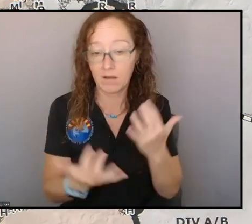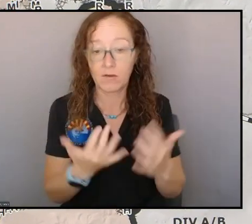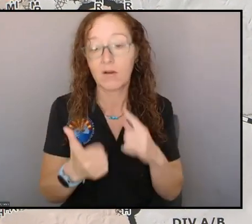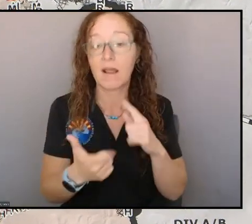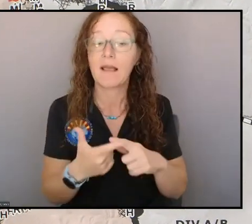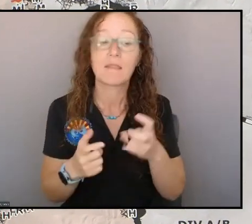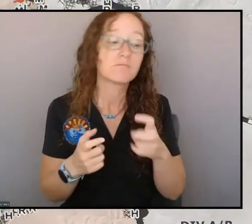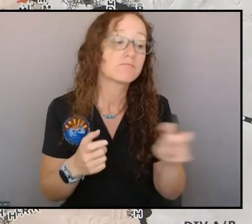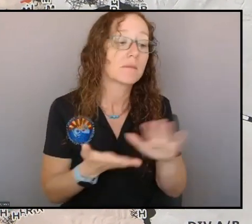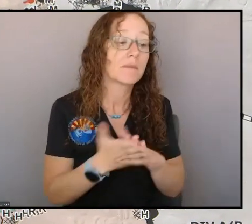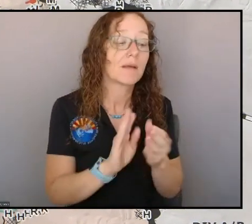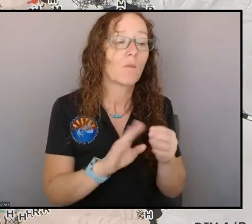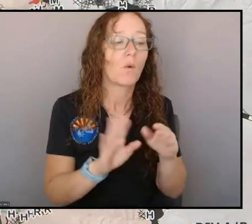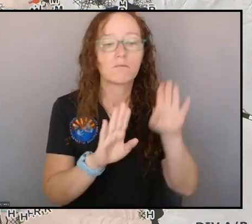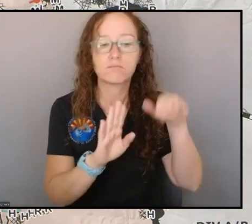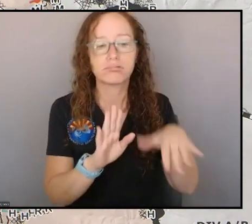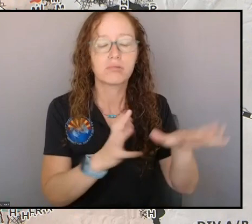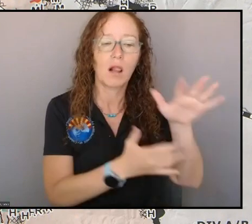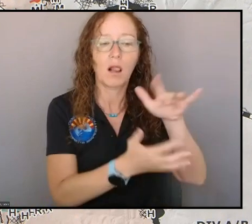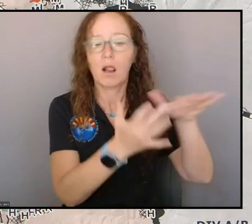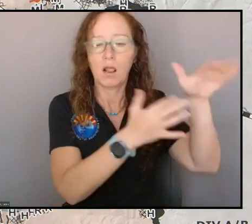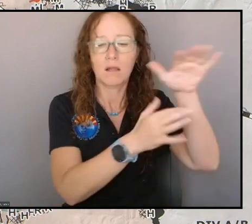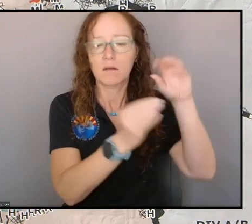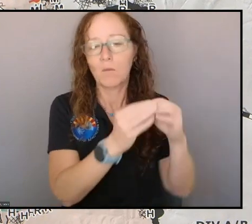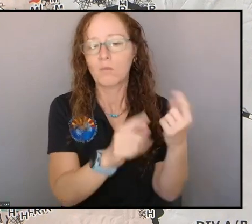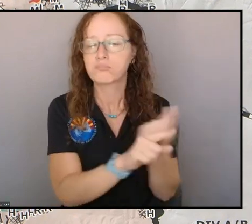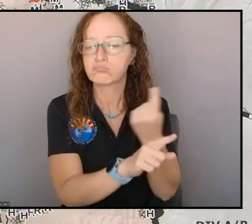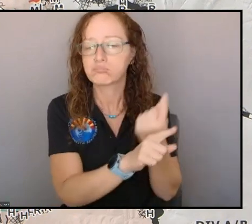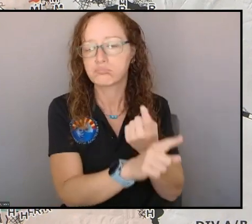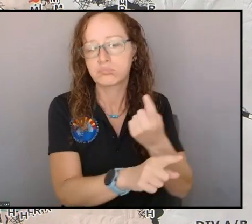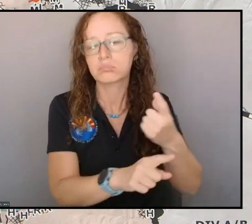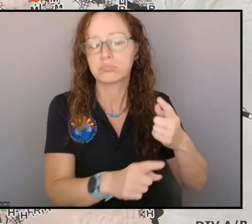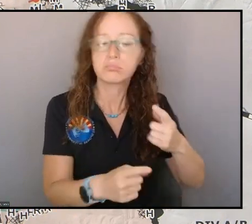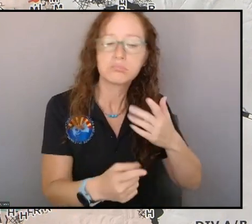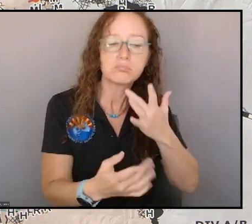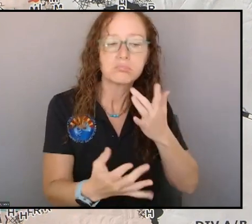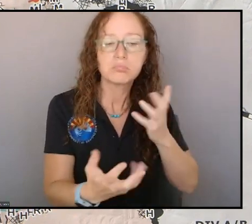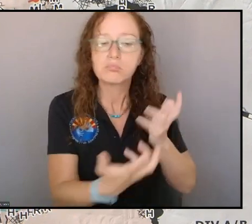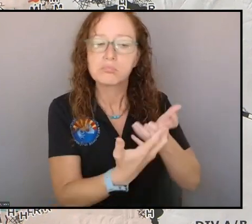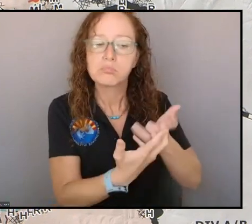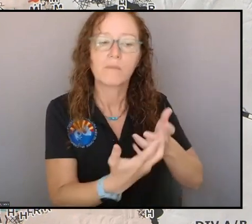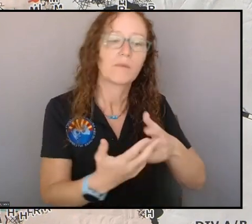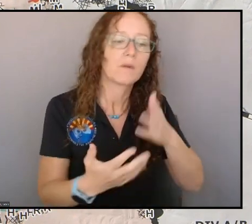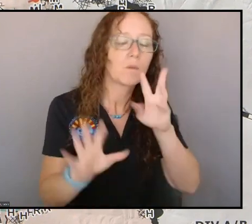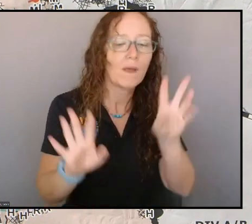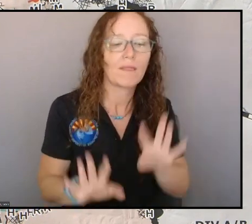more favorable weather pattern. Thanks for joining and see you again tomorrow.